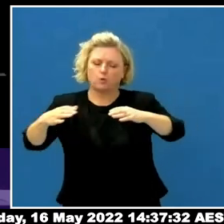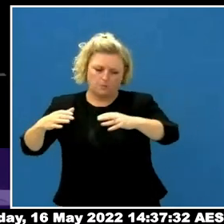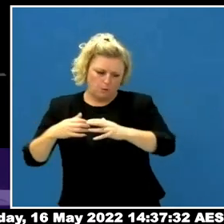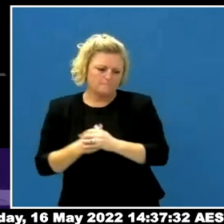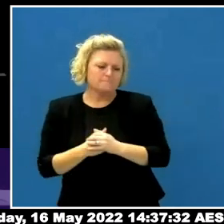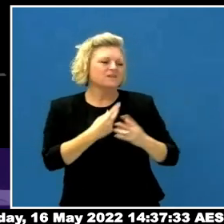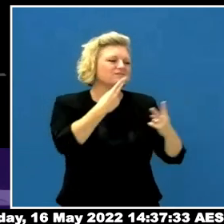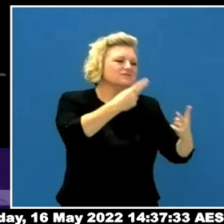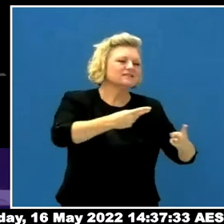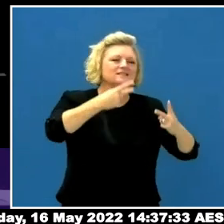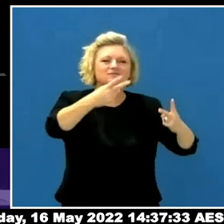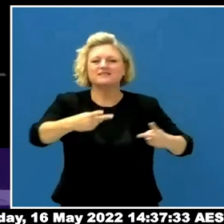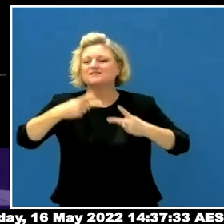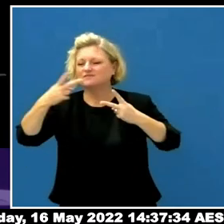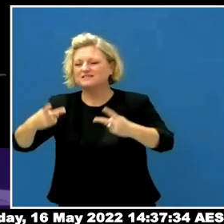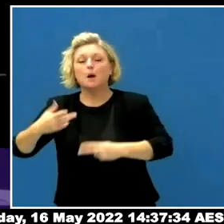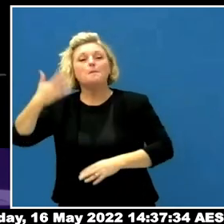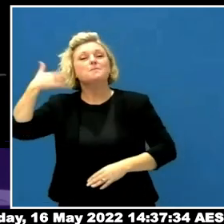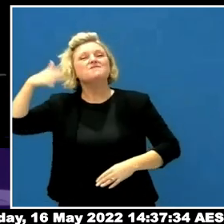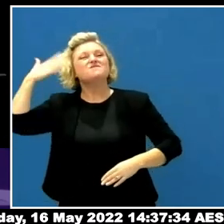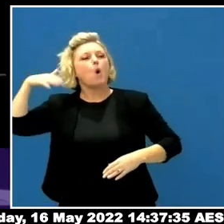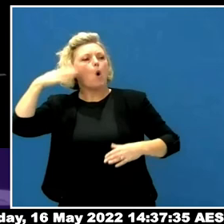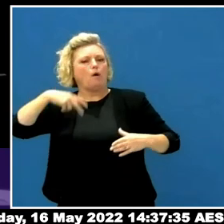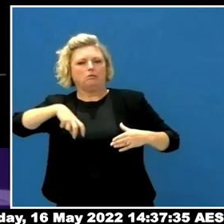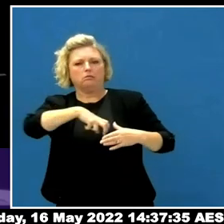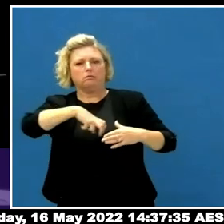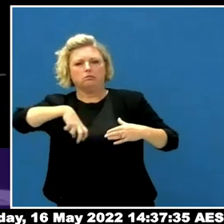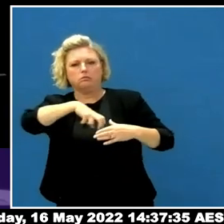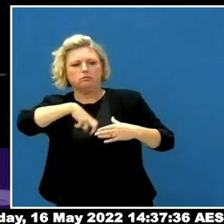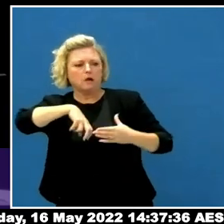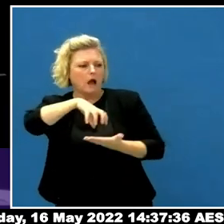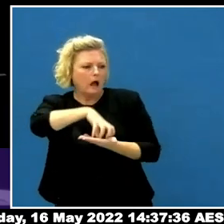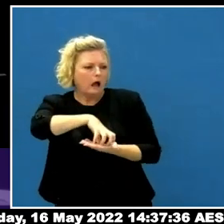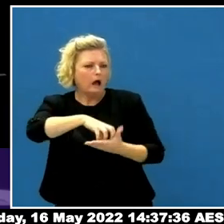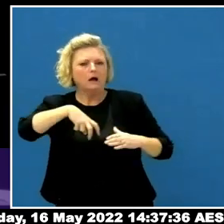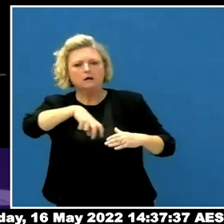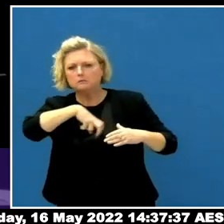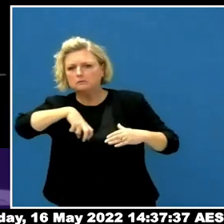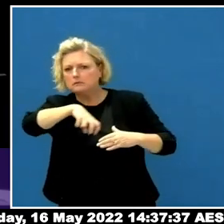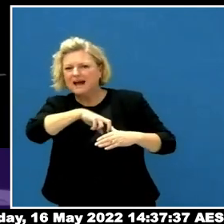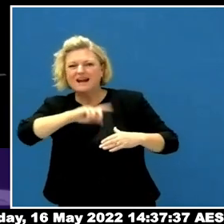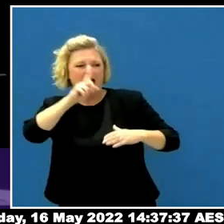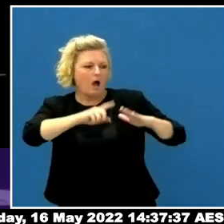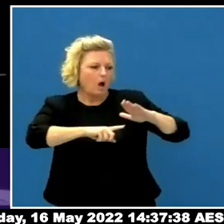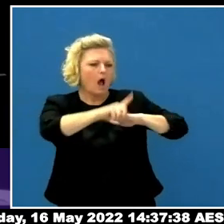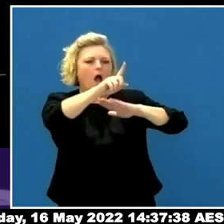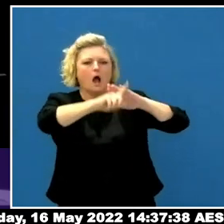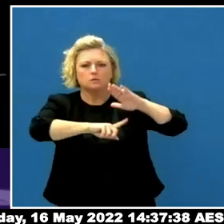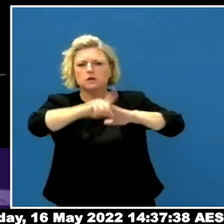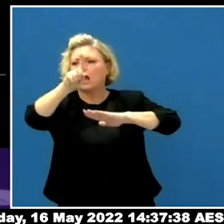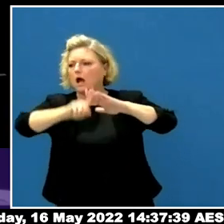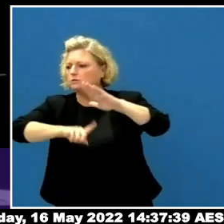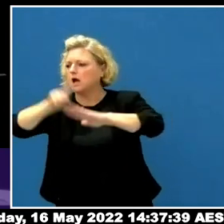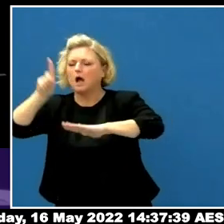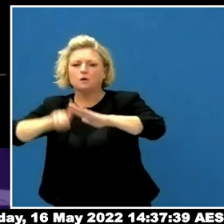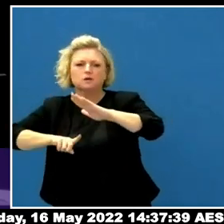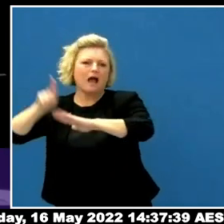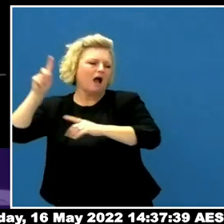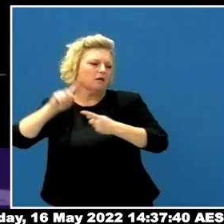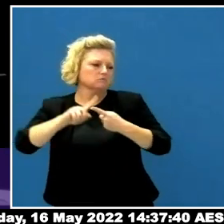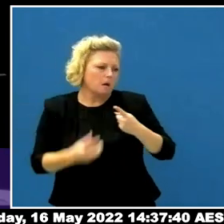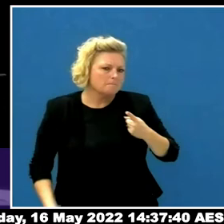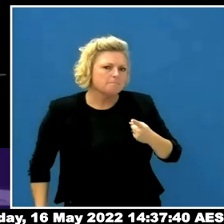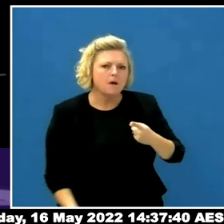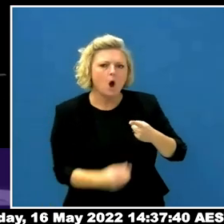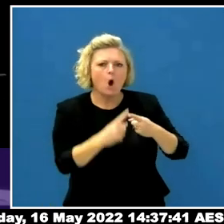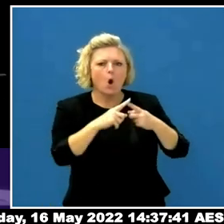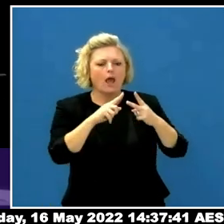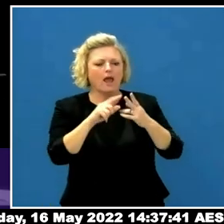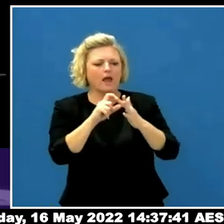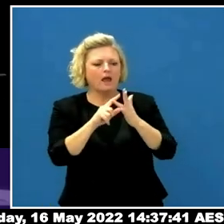movies, he goes bowling, they do cooking, he's actually doing sight